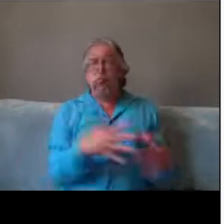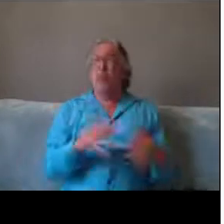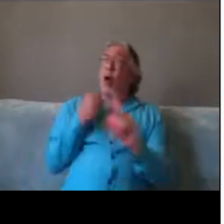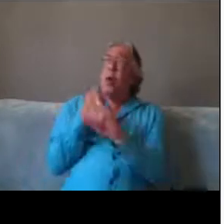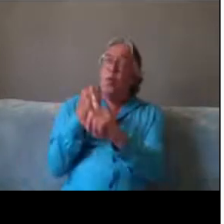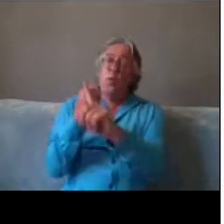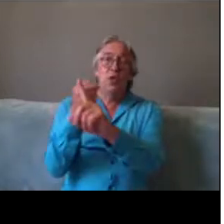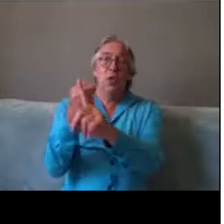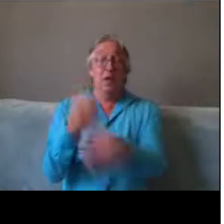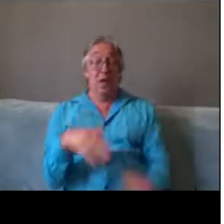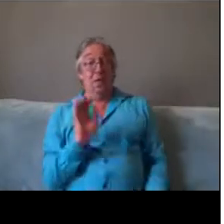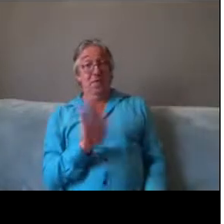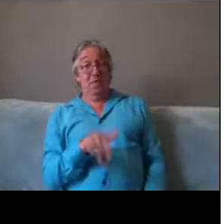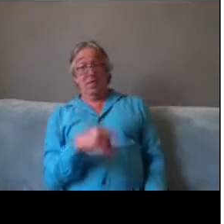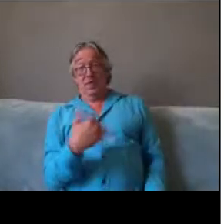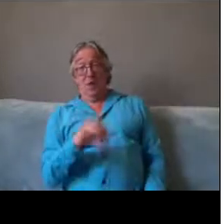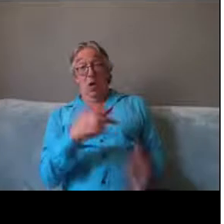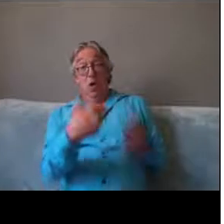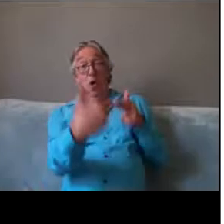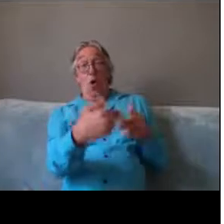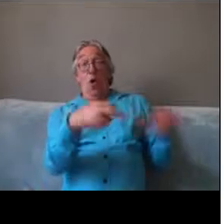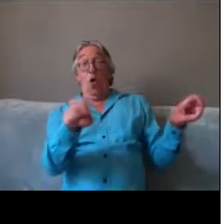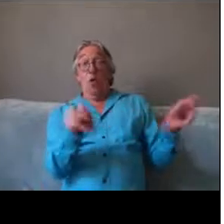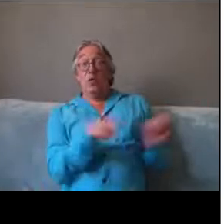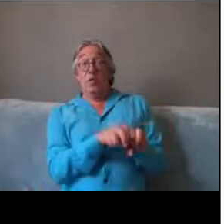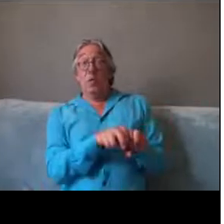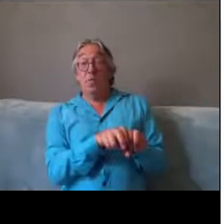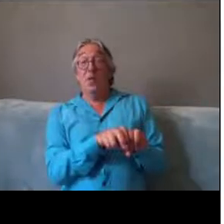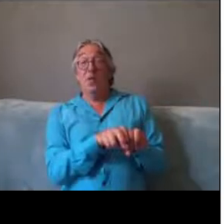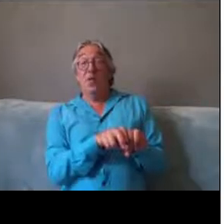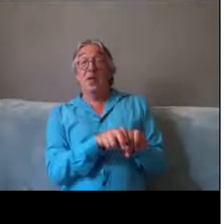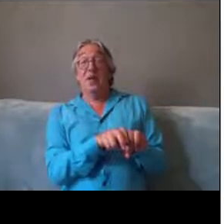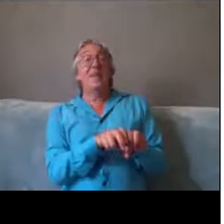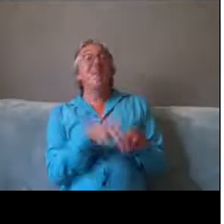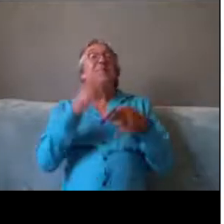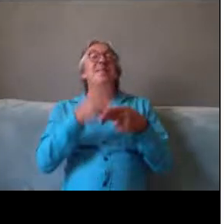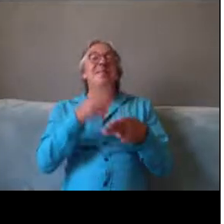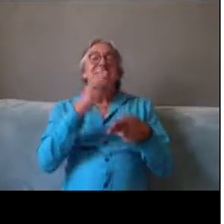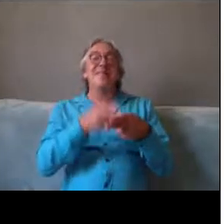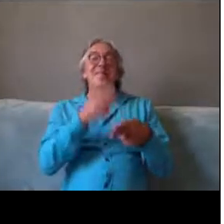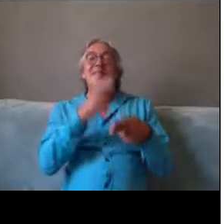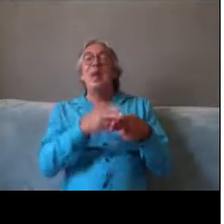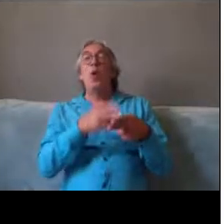it was certainly necessary so tell us a little bit more. Thank you so much.